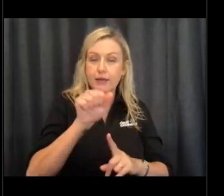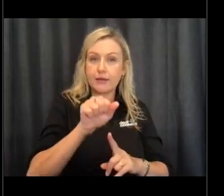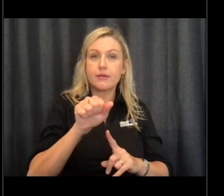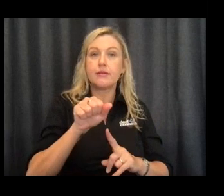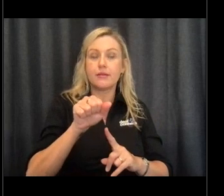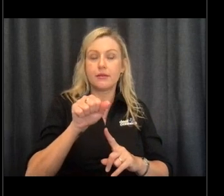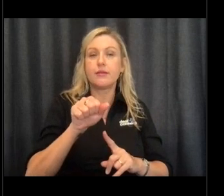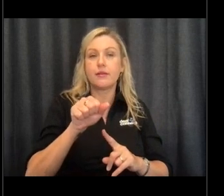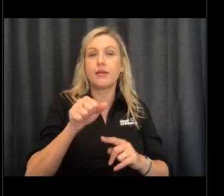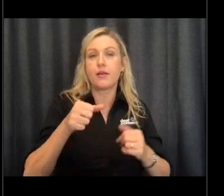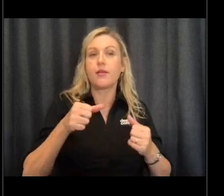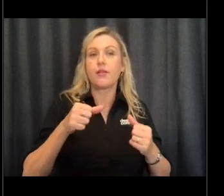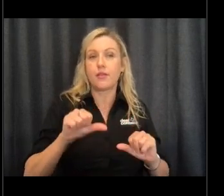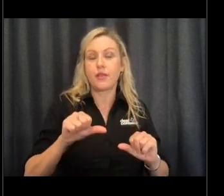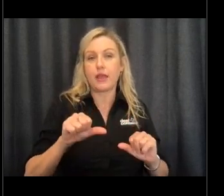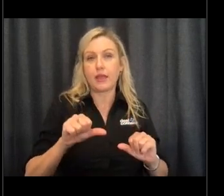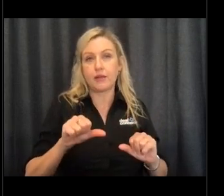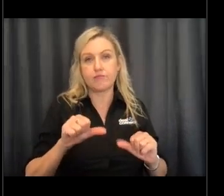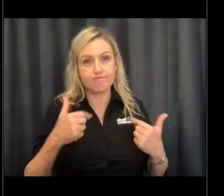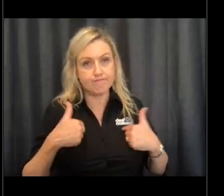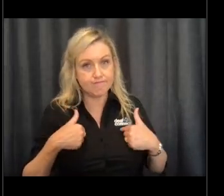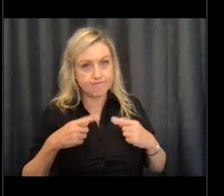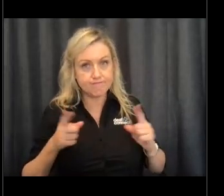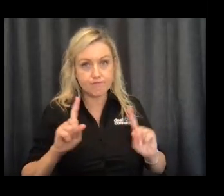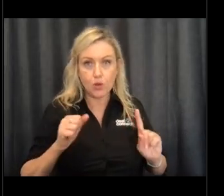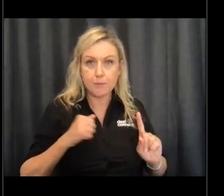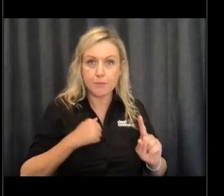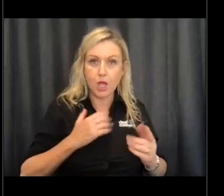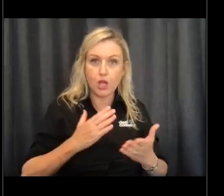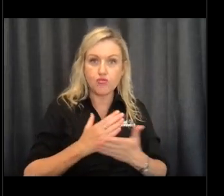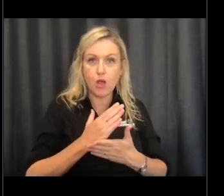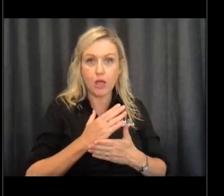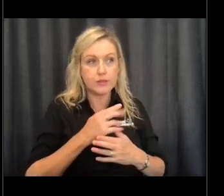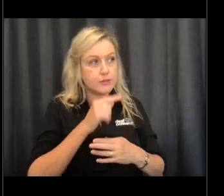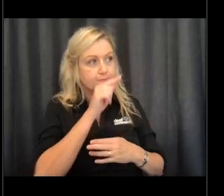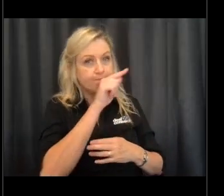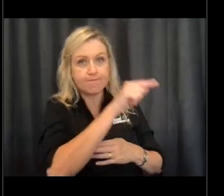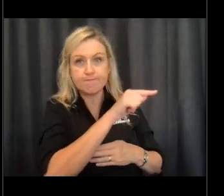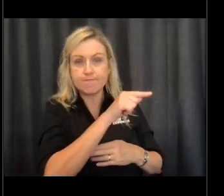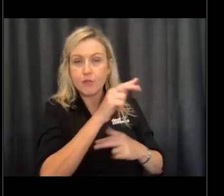about the rights around a building inspection as opposed to insurance.